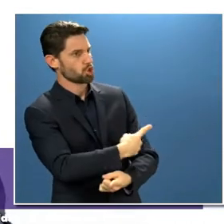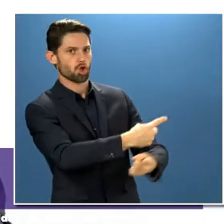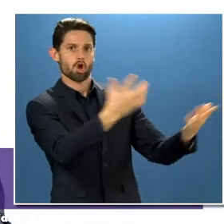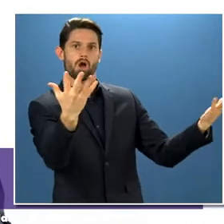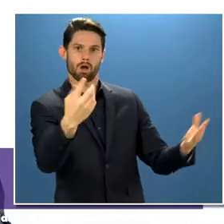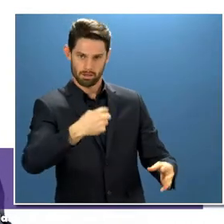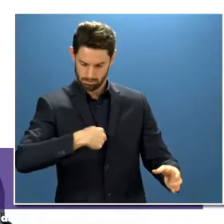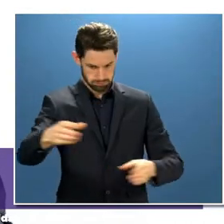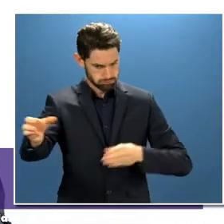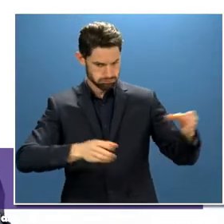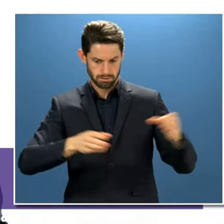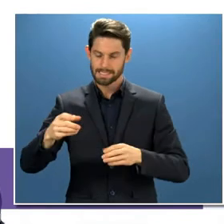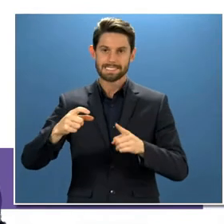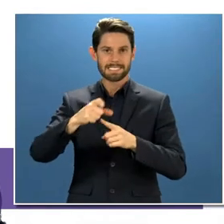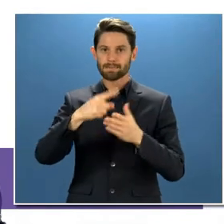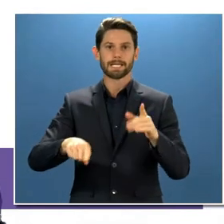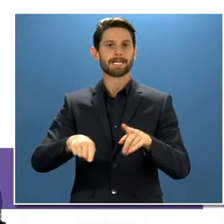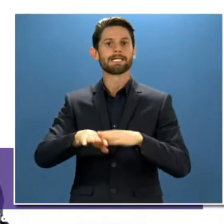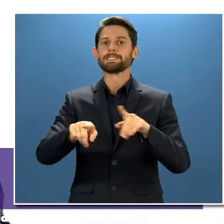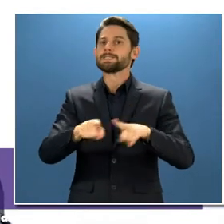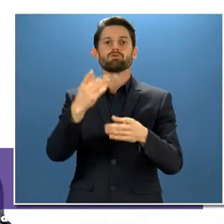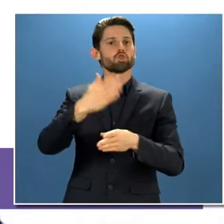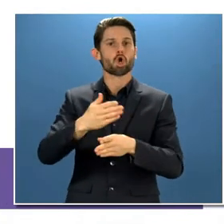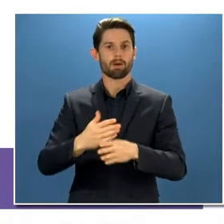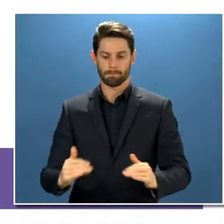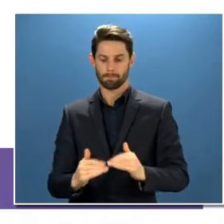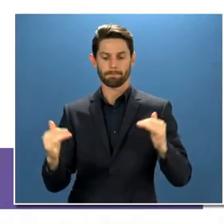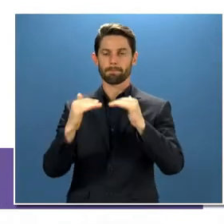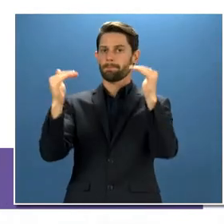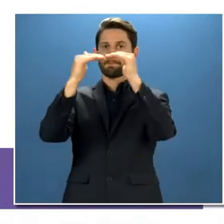our organisations in a number of key roles and we are going to be open and